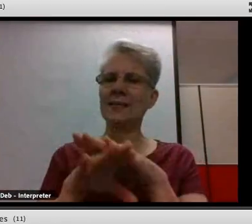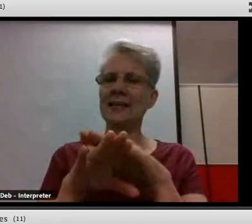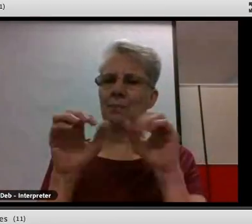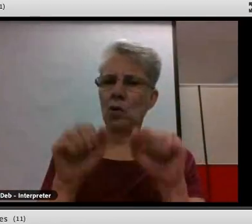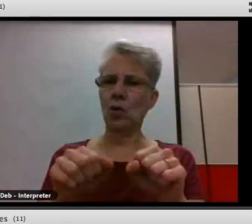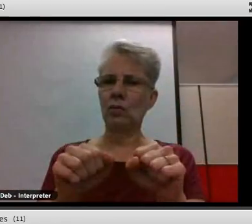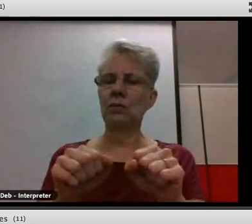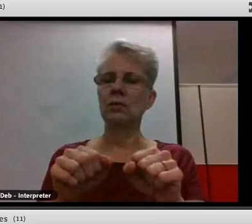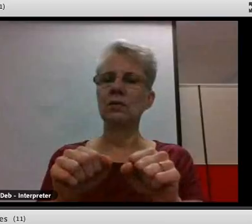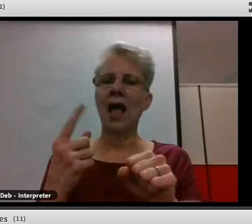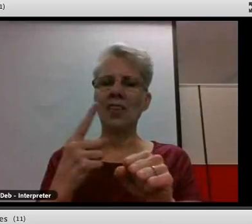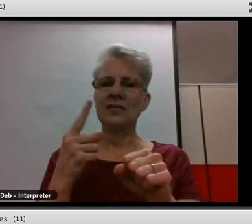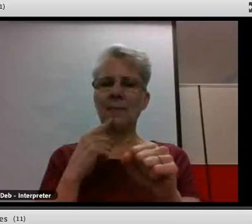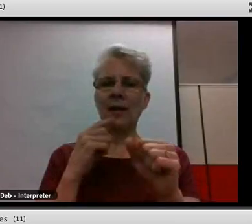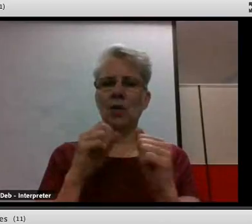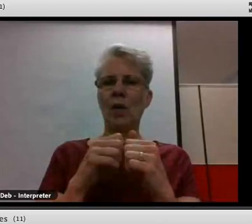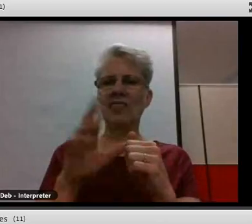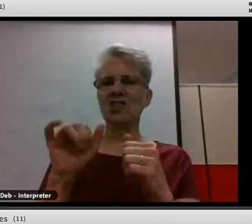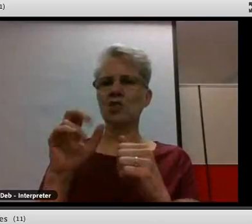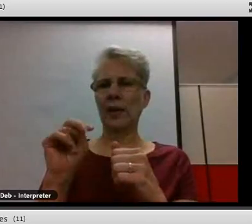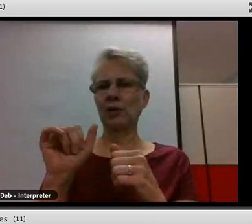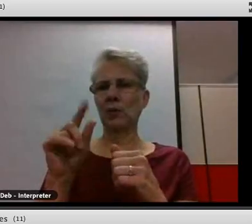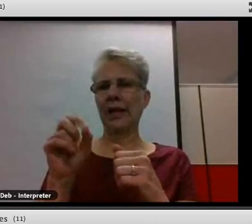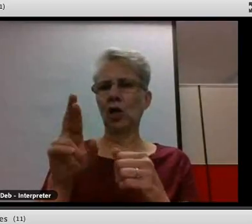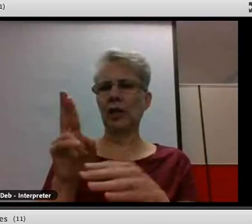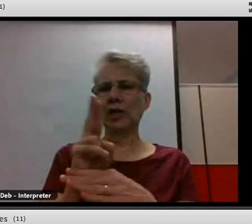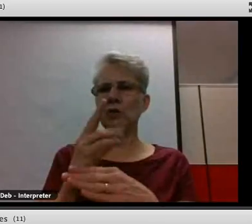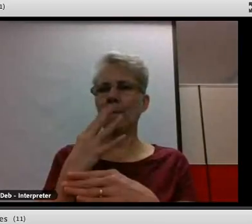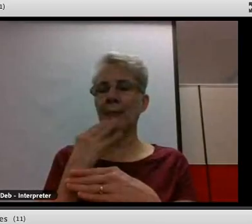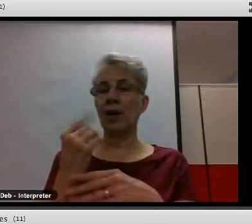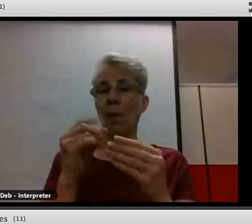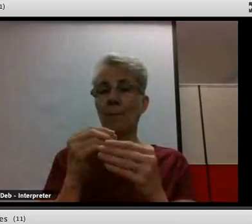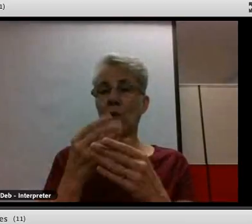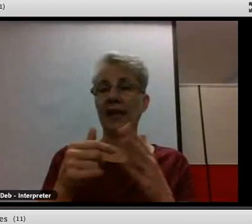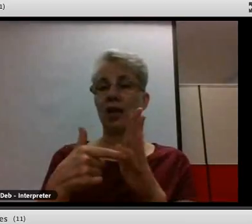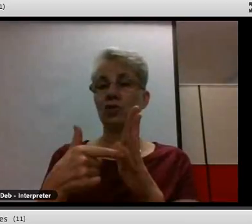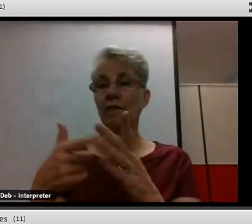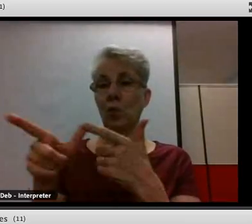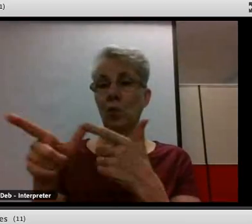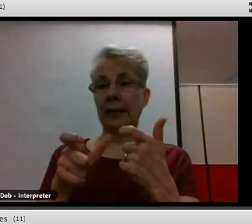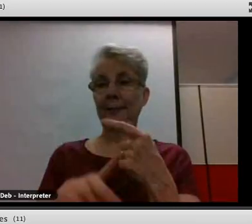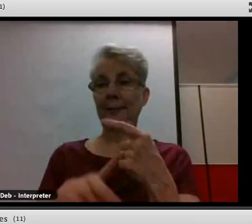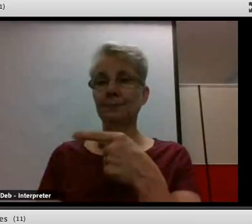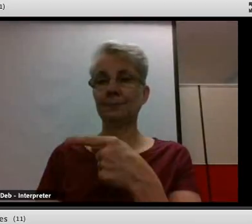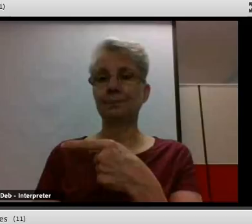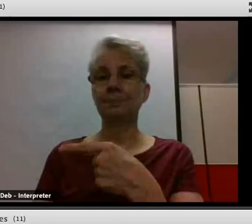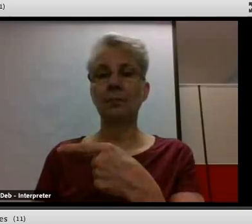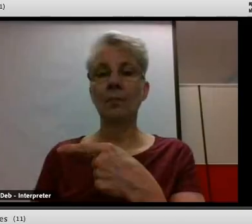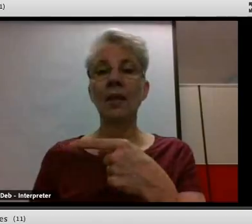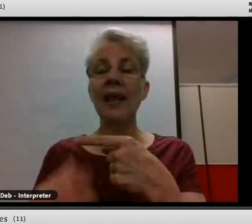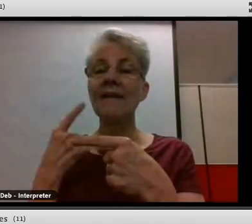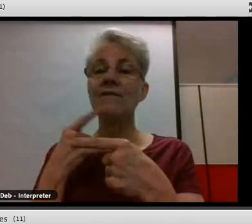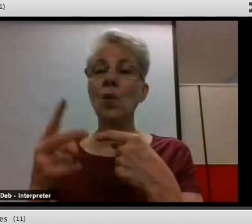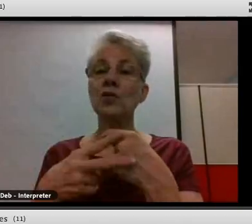And we're pretty good at things that are logical, I believe. Again, with forms, you want to be careful